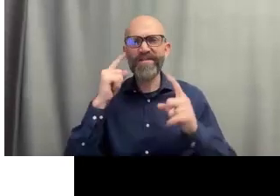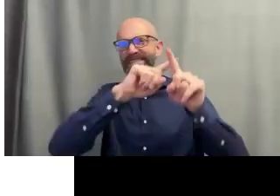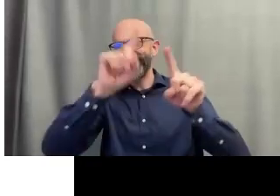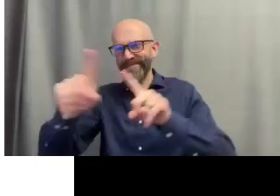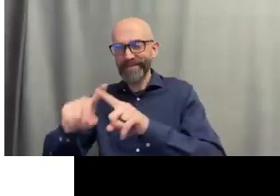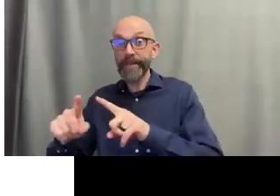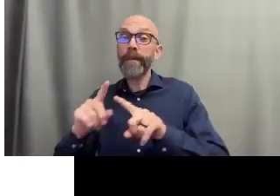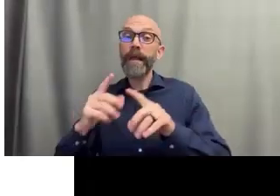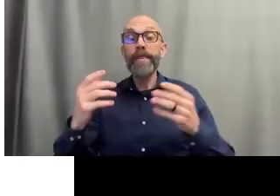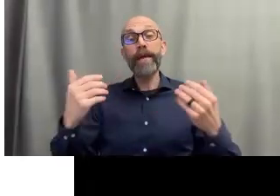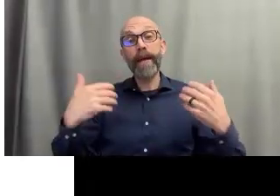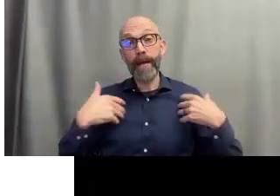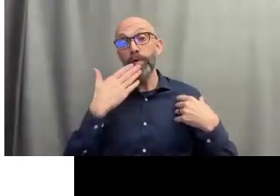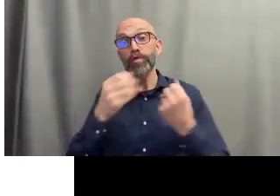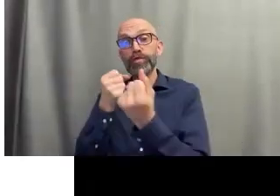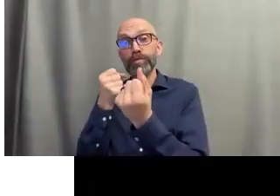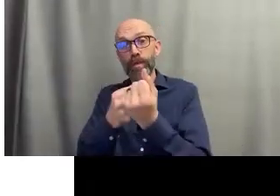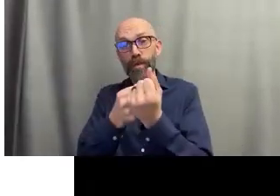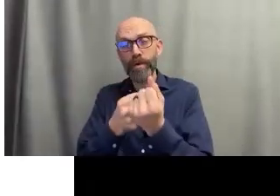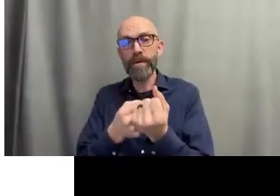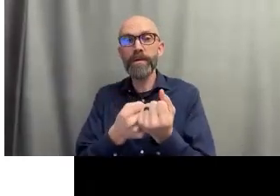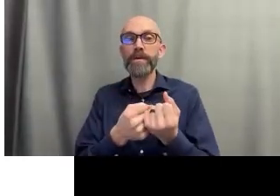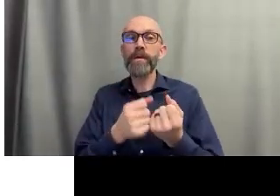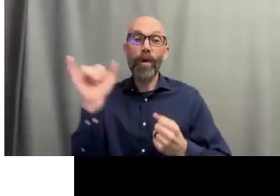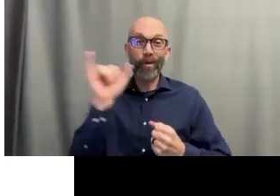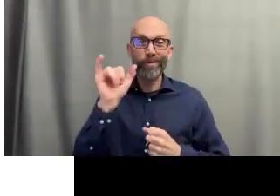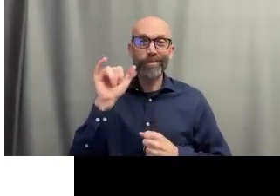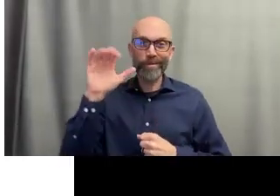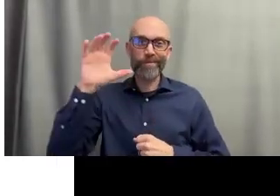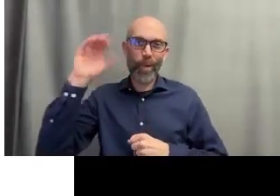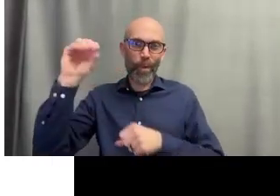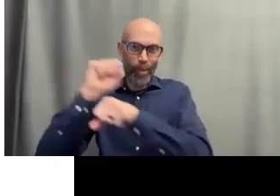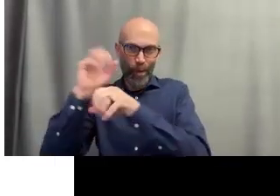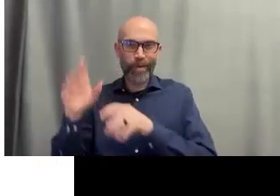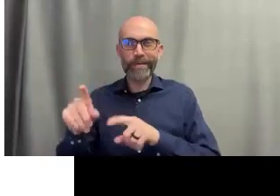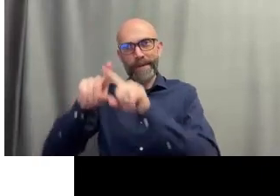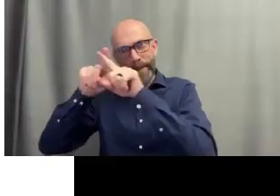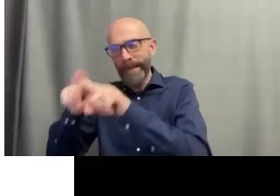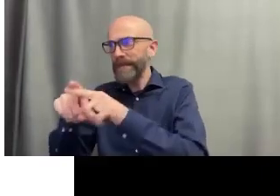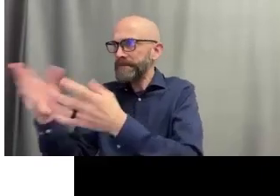And also you can lean on, your colleagues who have, who have done this before, who can give you some really good tips.